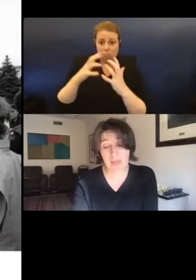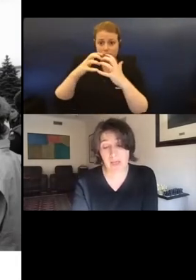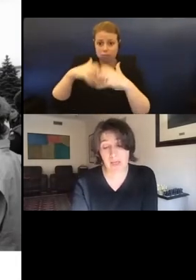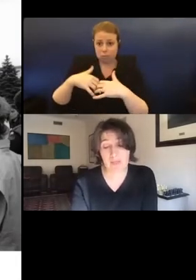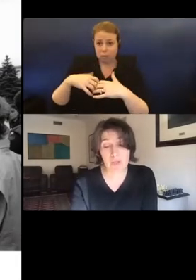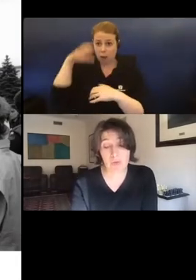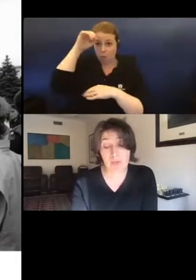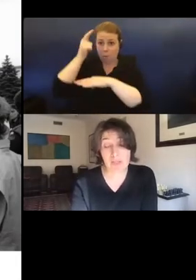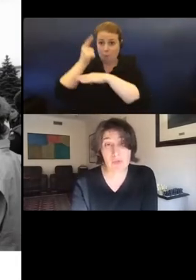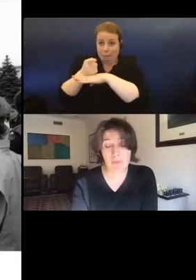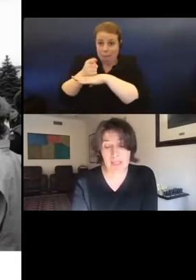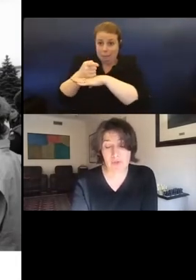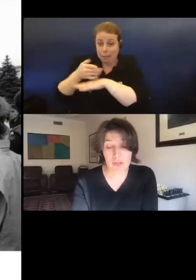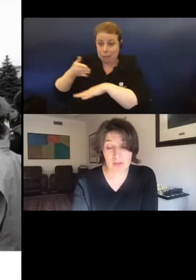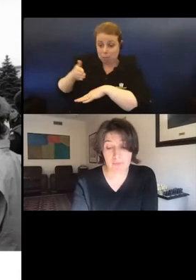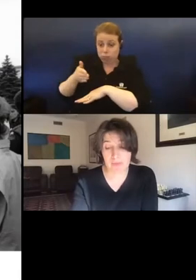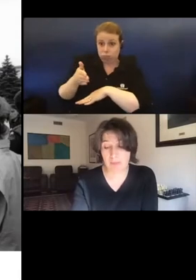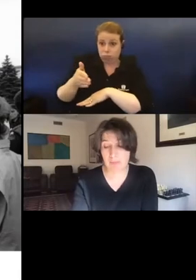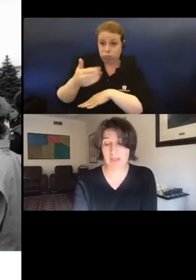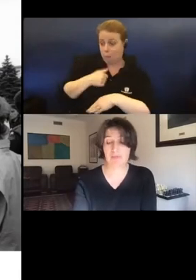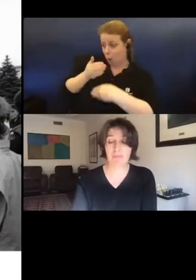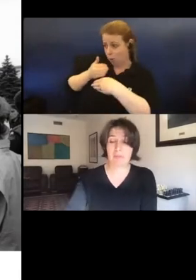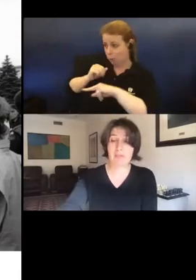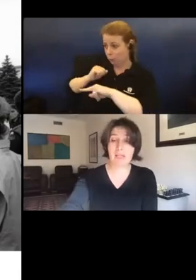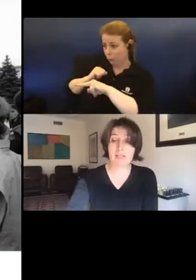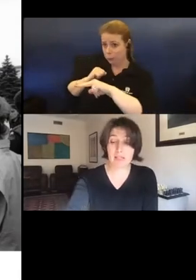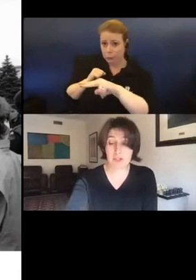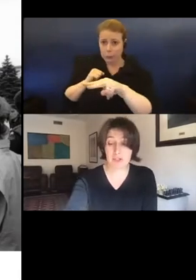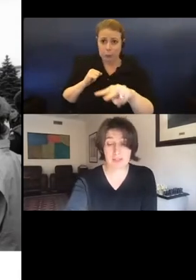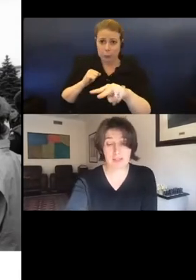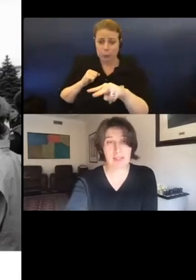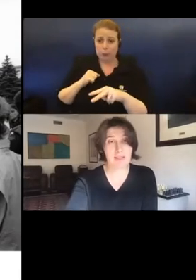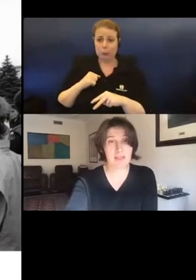as we also lived on the main street and about 100 people died in clashes at that time